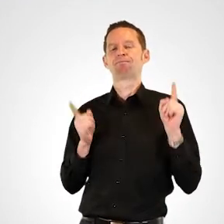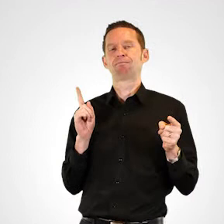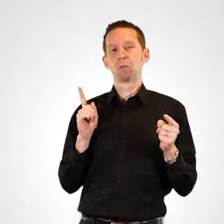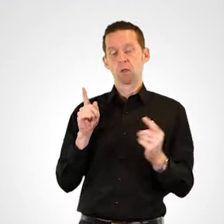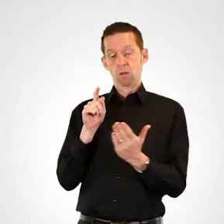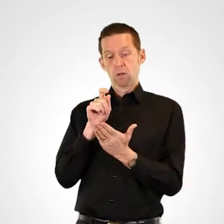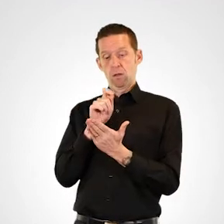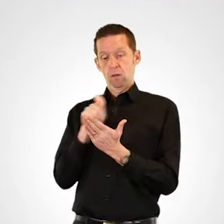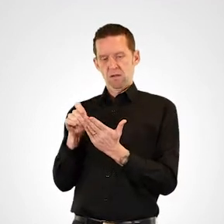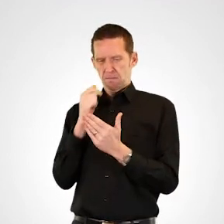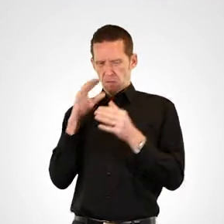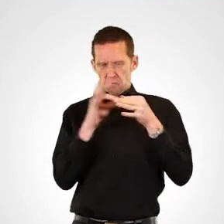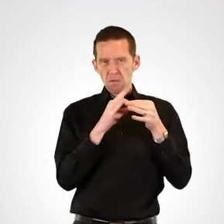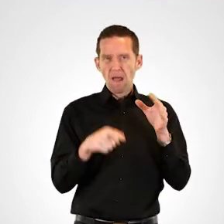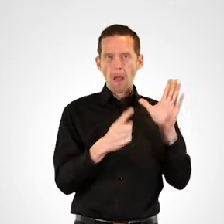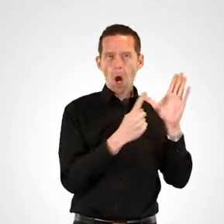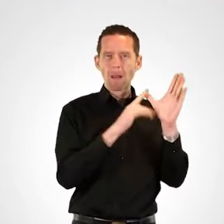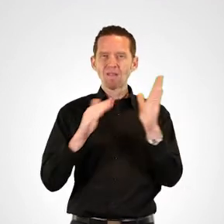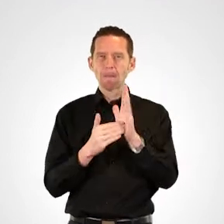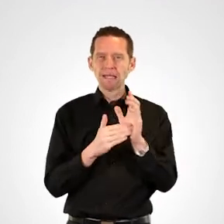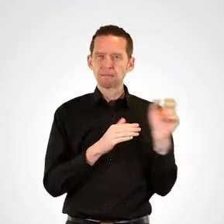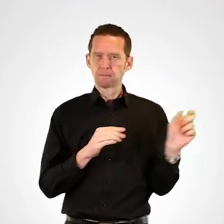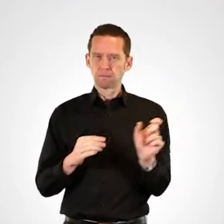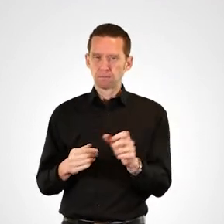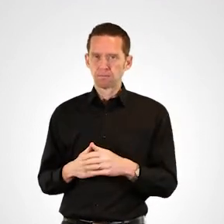have something to do with this alphabet stuff they're seeing around them.